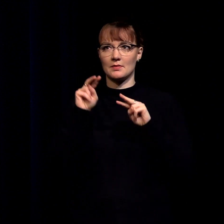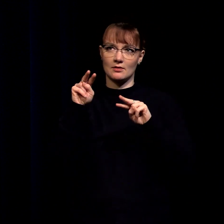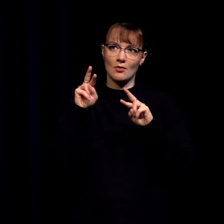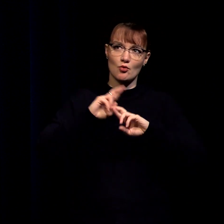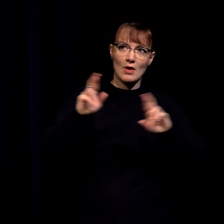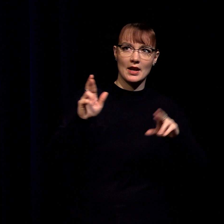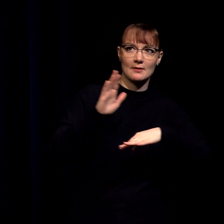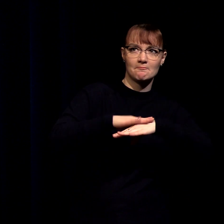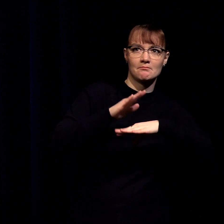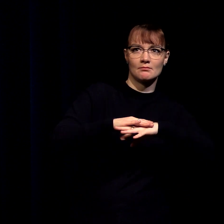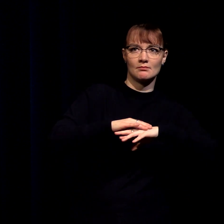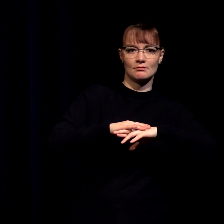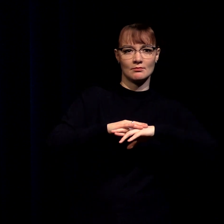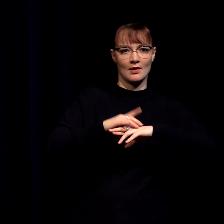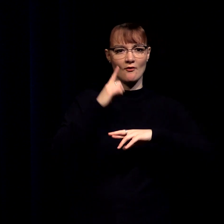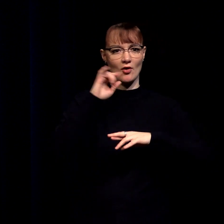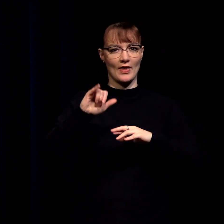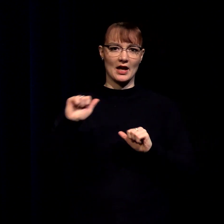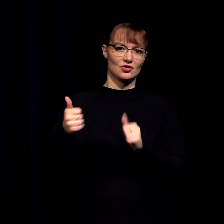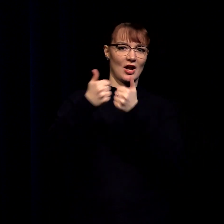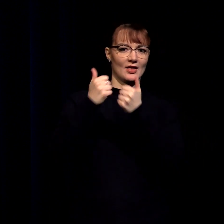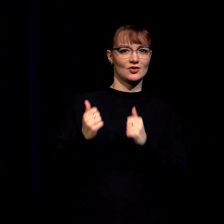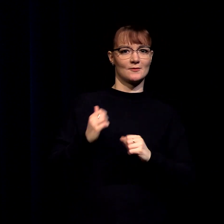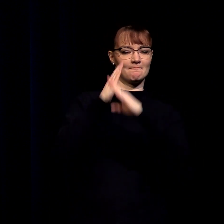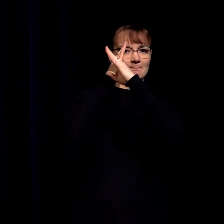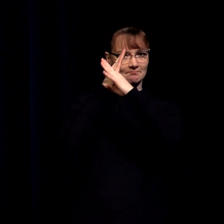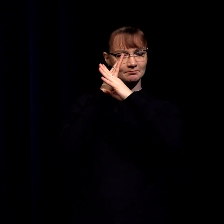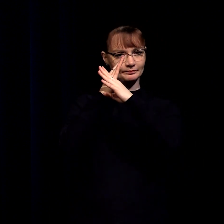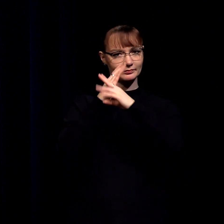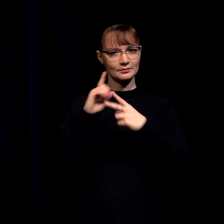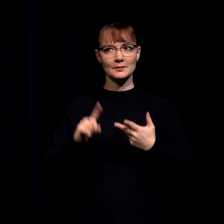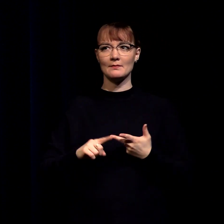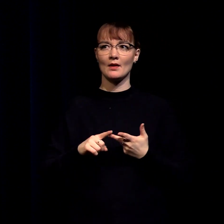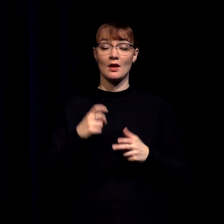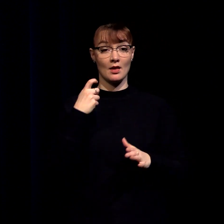happening. And finally the cost of engagement. It's our control.